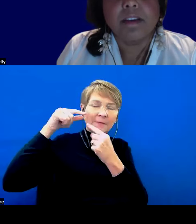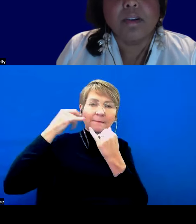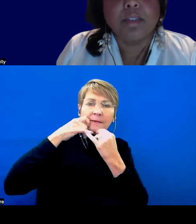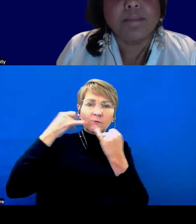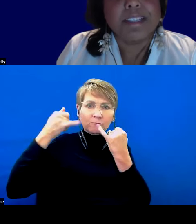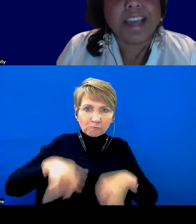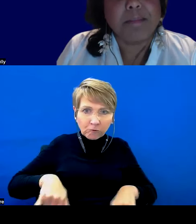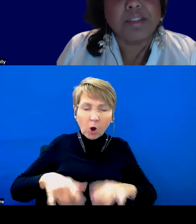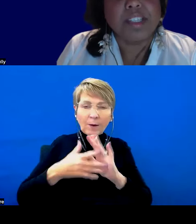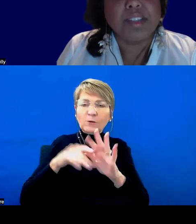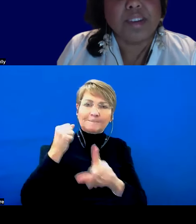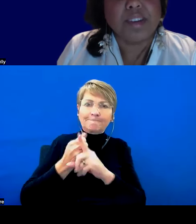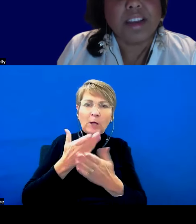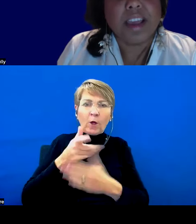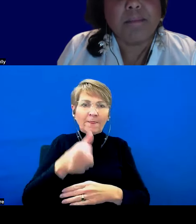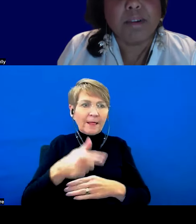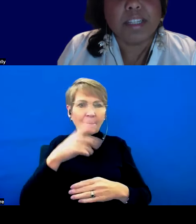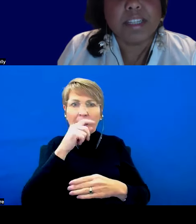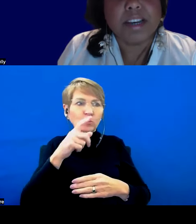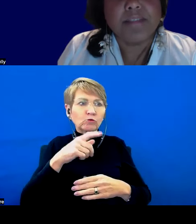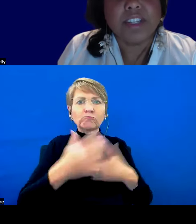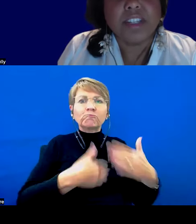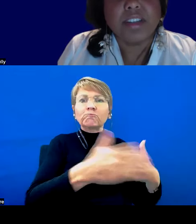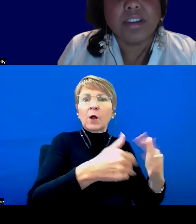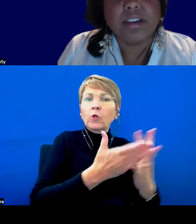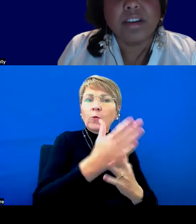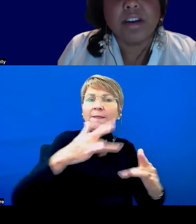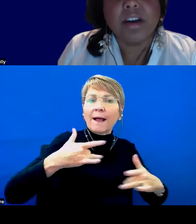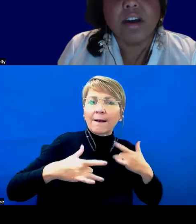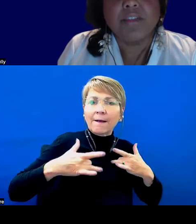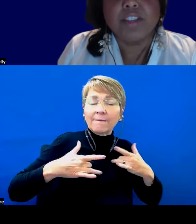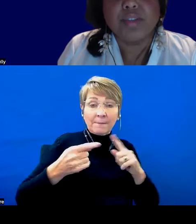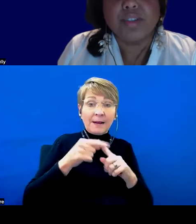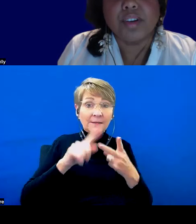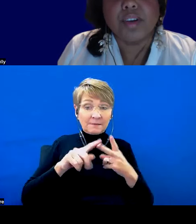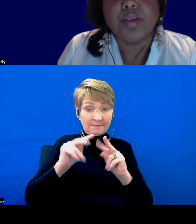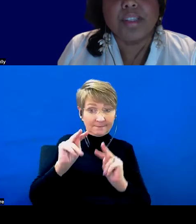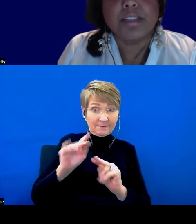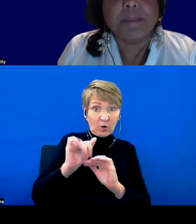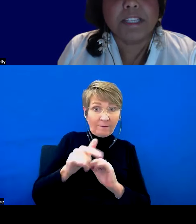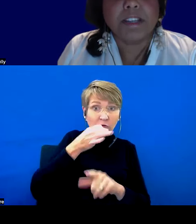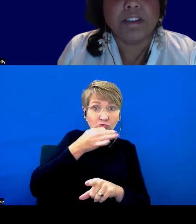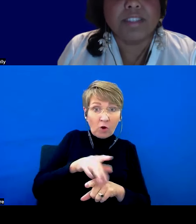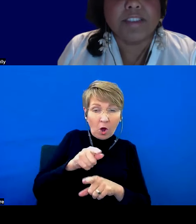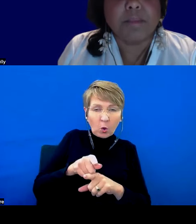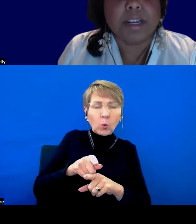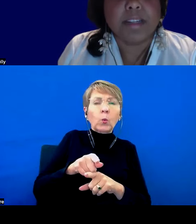Orthoptists are able to screen and monitor vision of children who are suspected of deafblindness